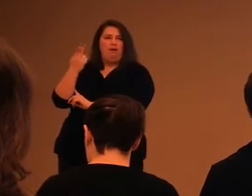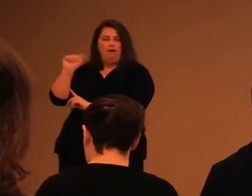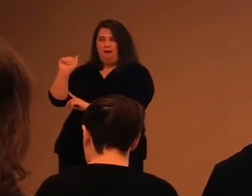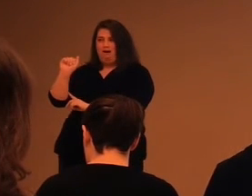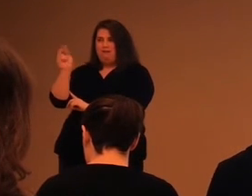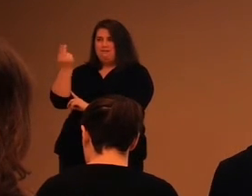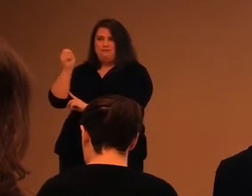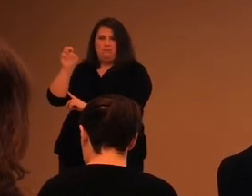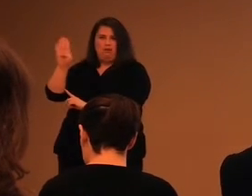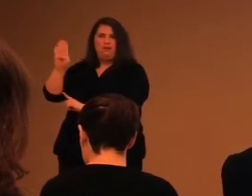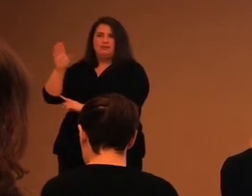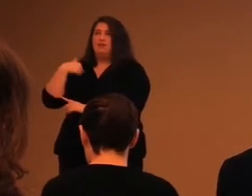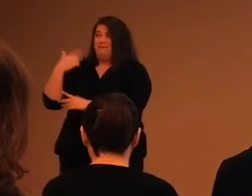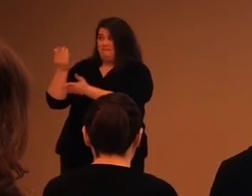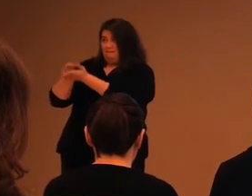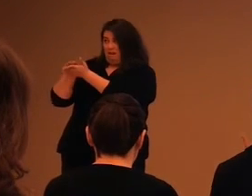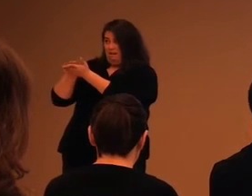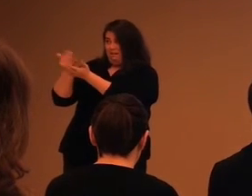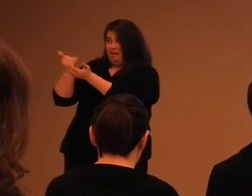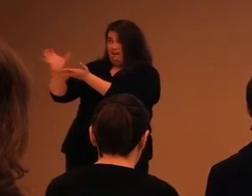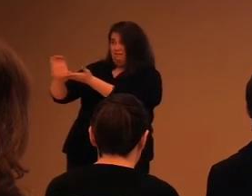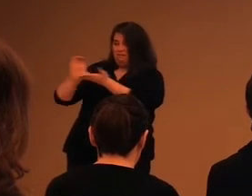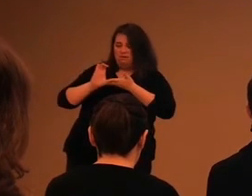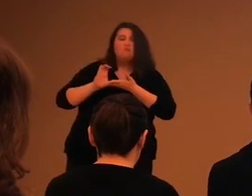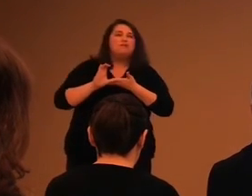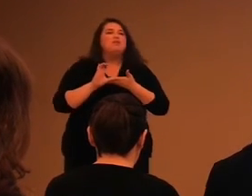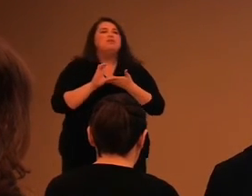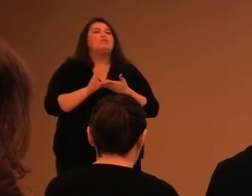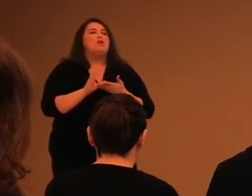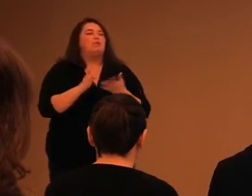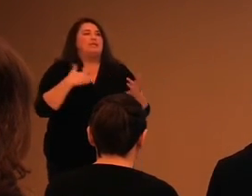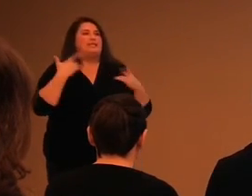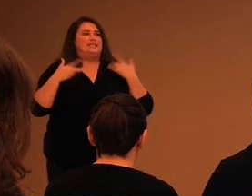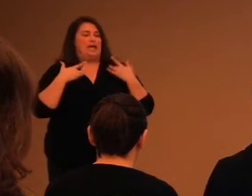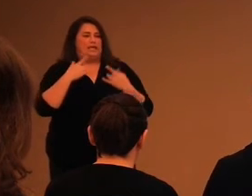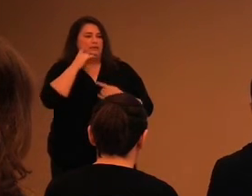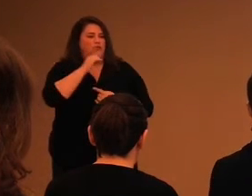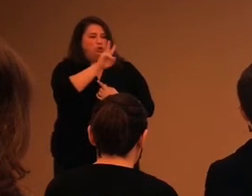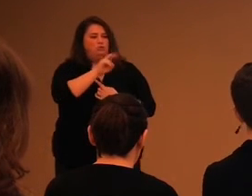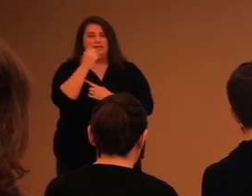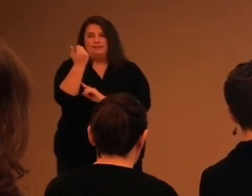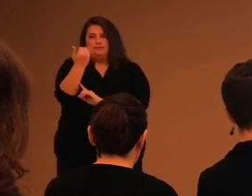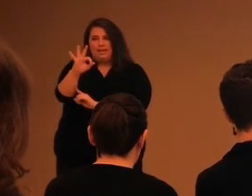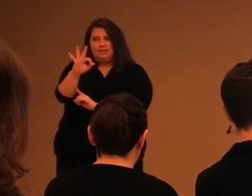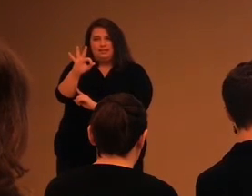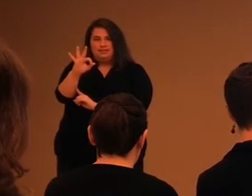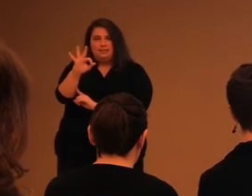We're very excited to be able to to say that fiscal year 2019 which actually starts in October